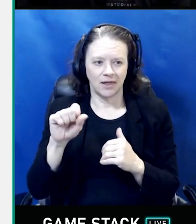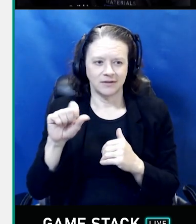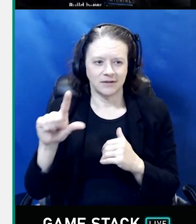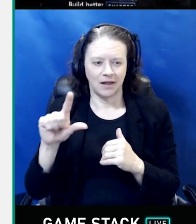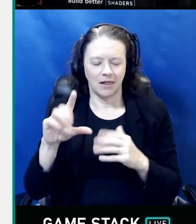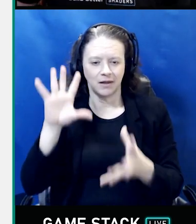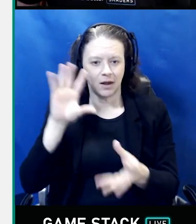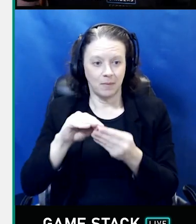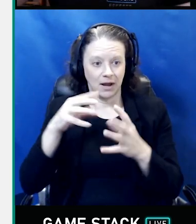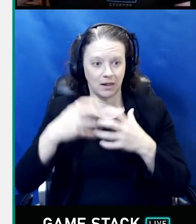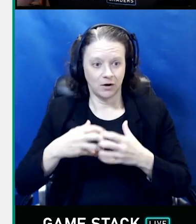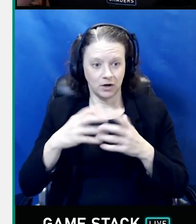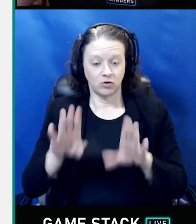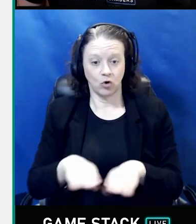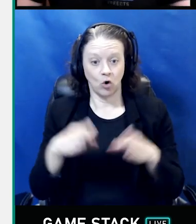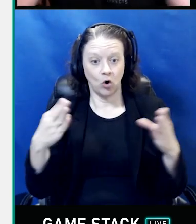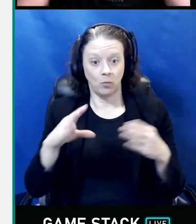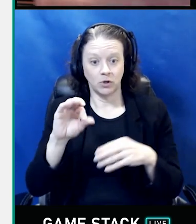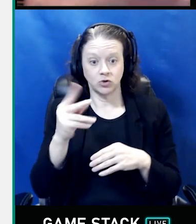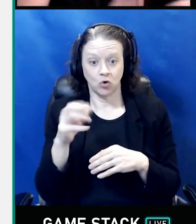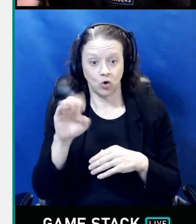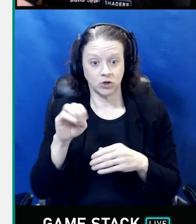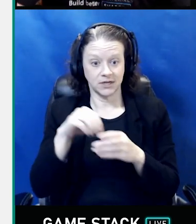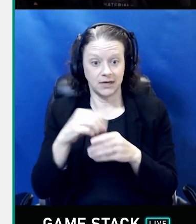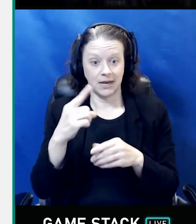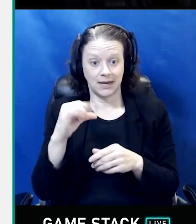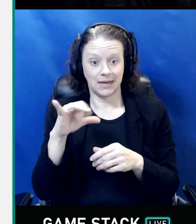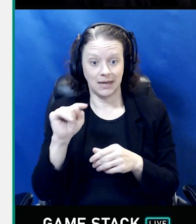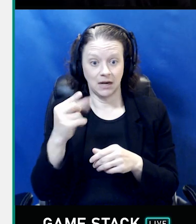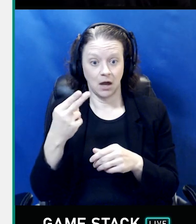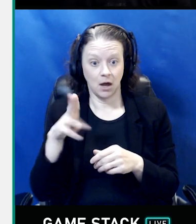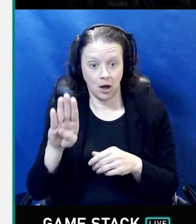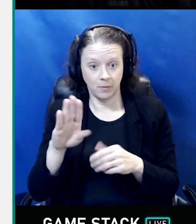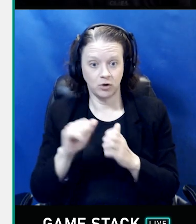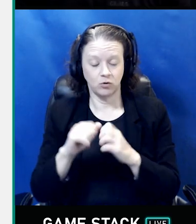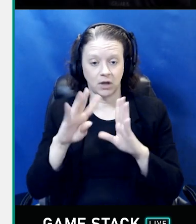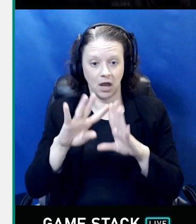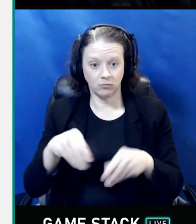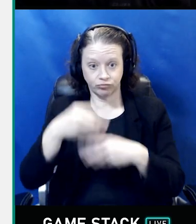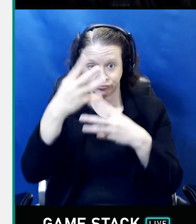it's open source, it's in GitHub. You can go, you can look at all the source you can make suggestions,